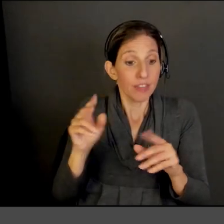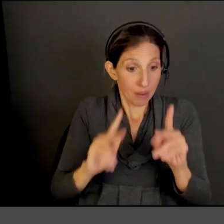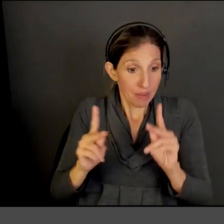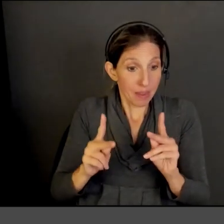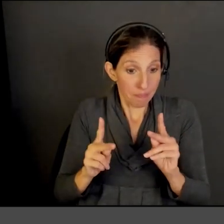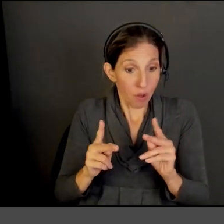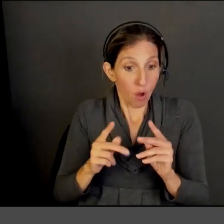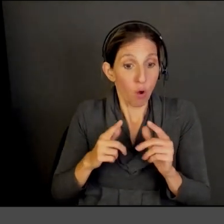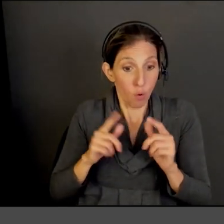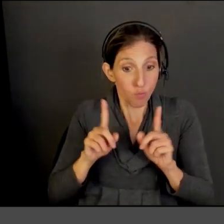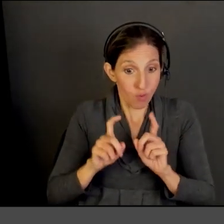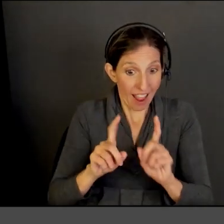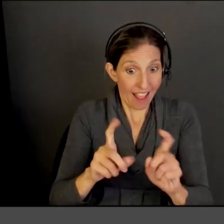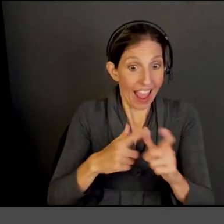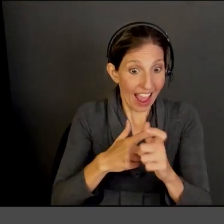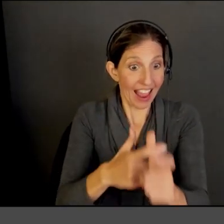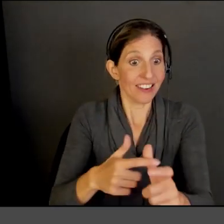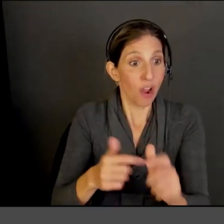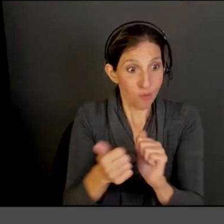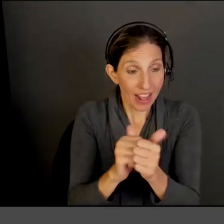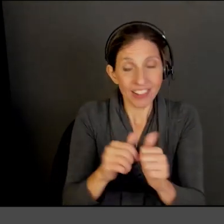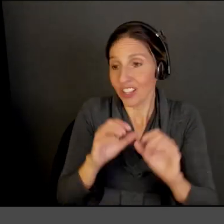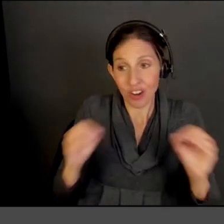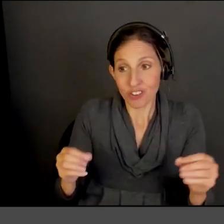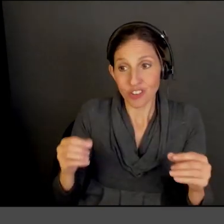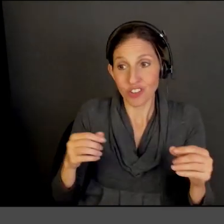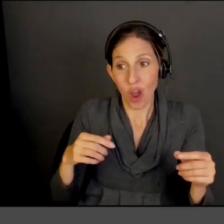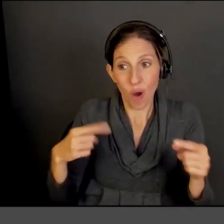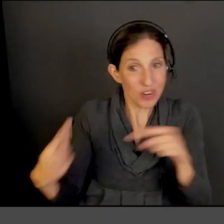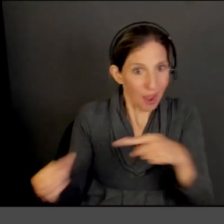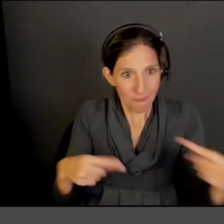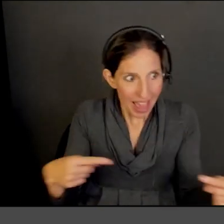SO REALLY GETTING US MAYBE, CAROL, YOU COULD DIVE